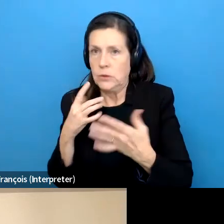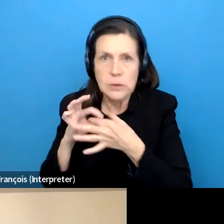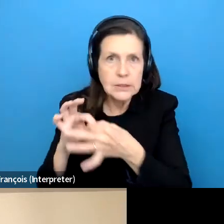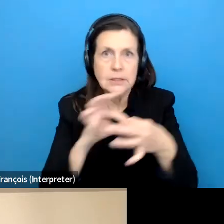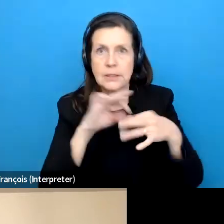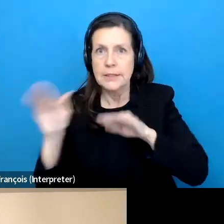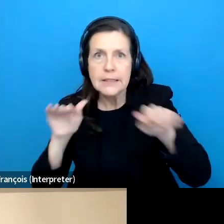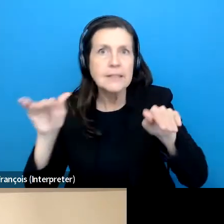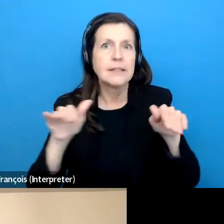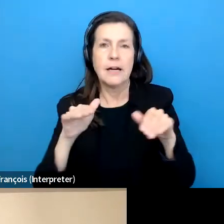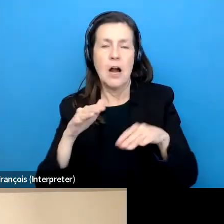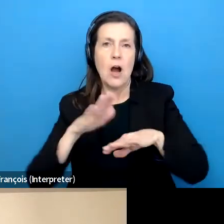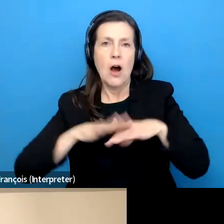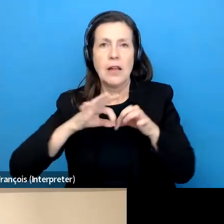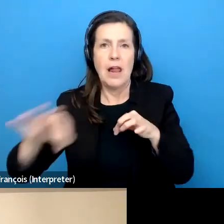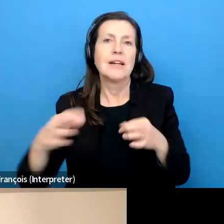I have to tell from the very beginning,